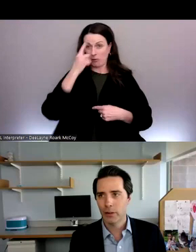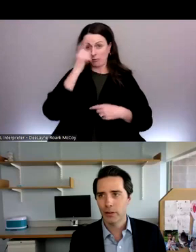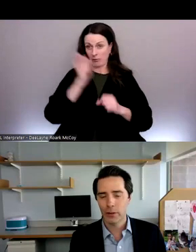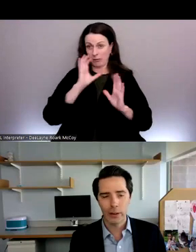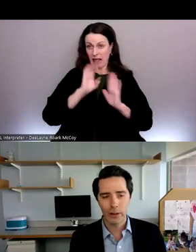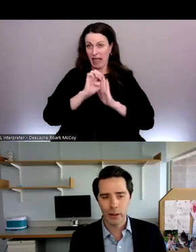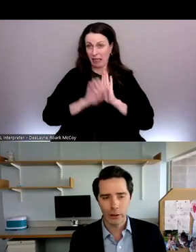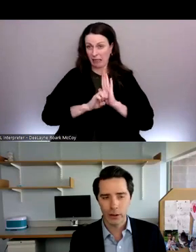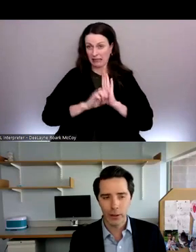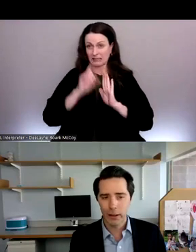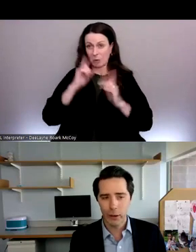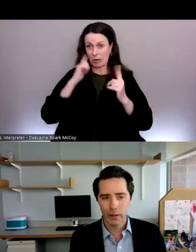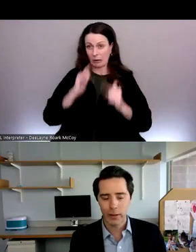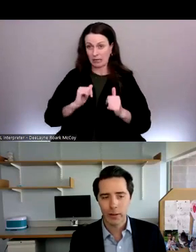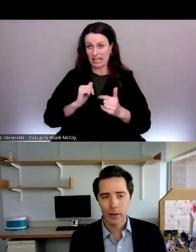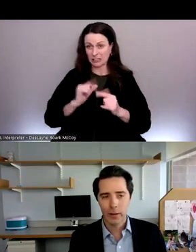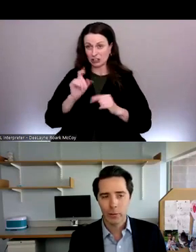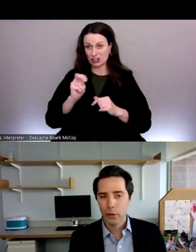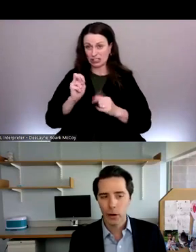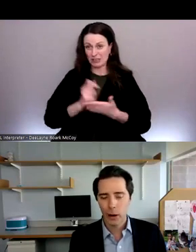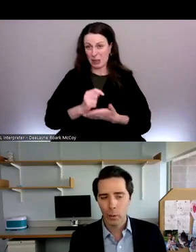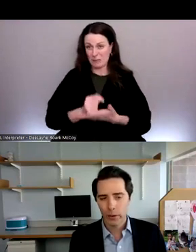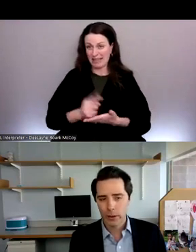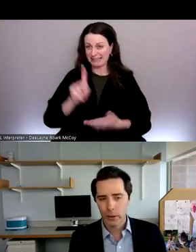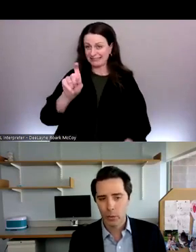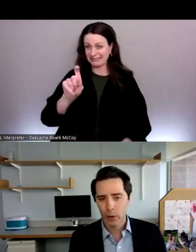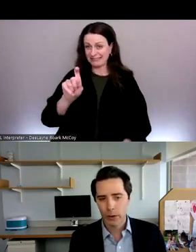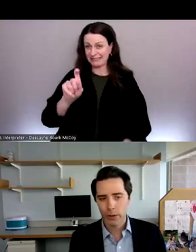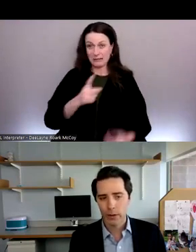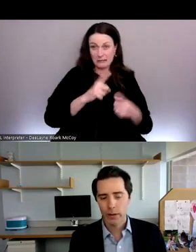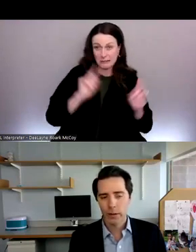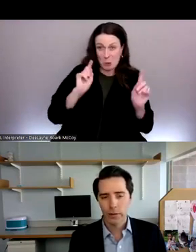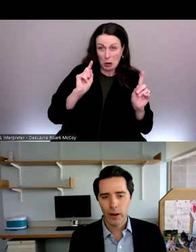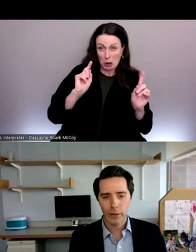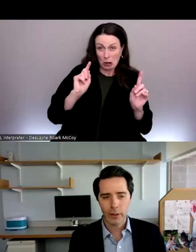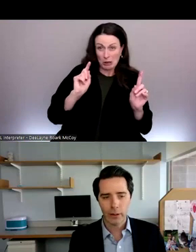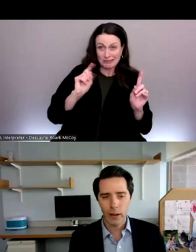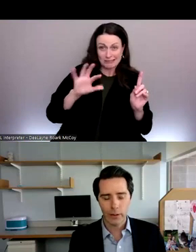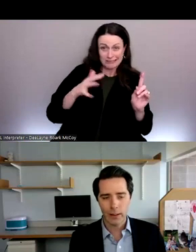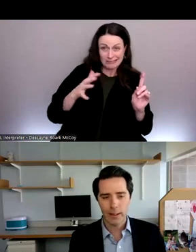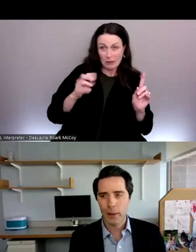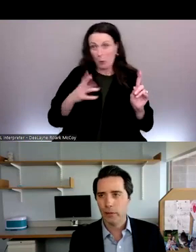for for hearing loss just to begin with we don't know how well it's going to